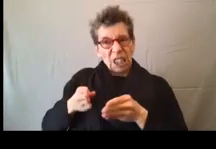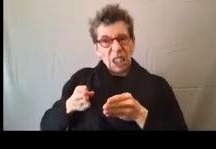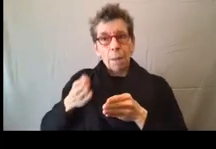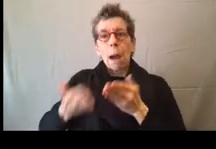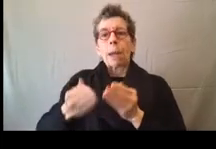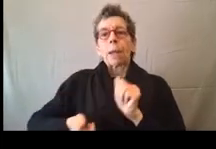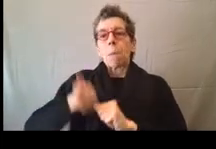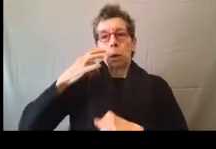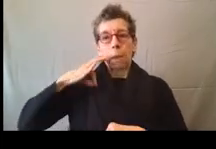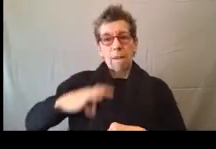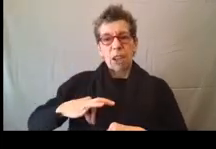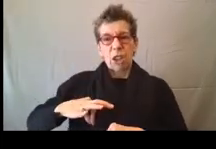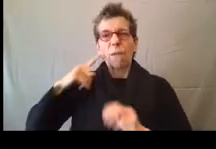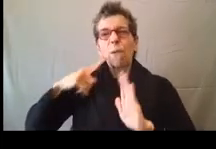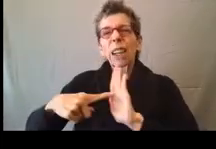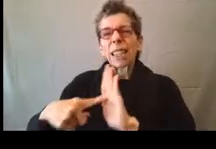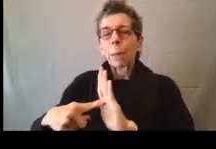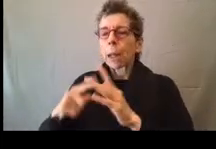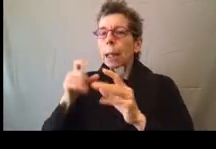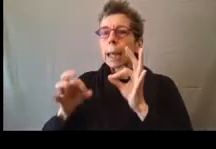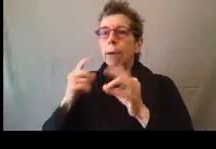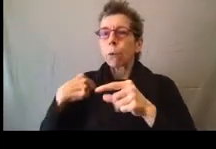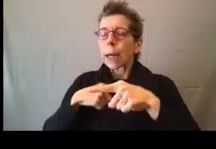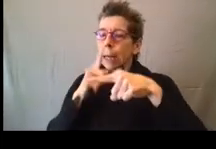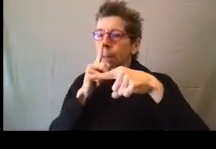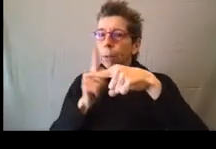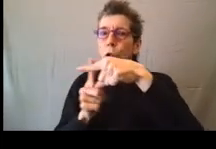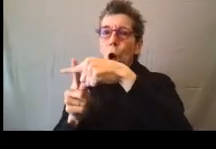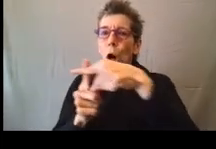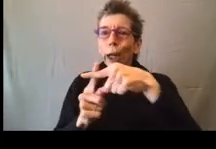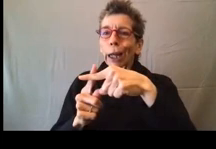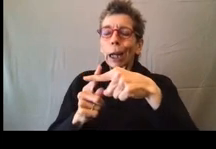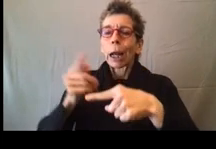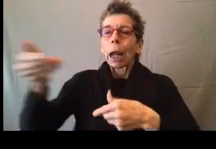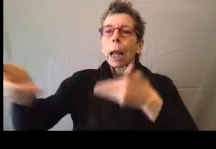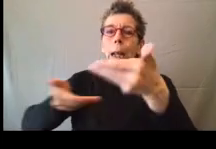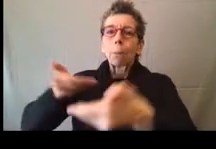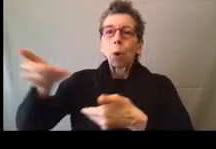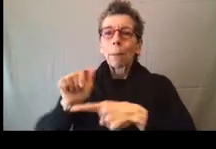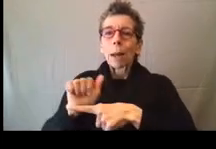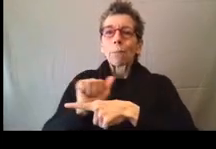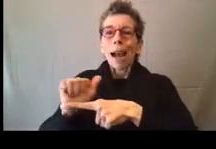for example, targeting recruitment practices, and how implicit bias mitigation measures